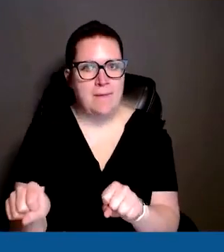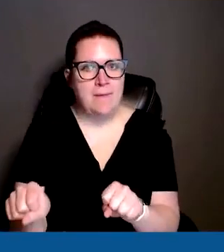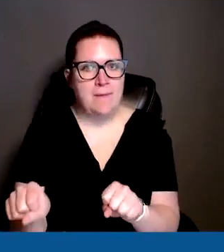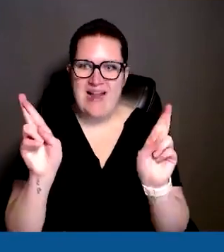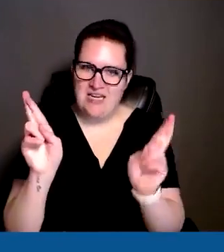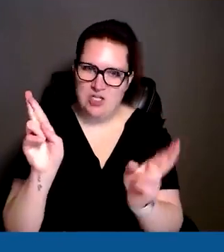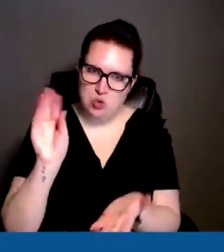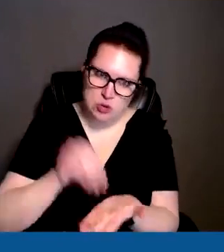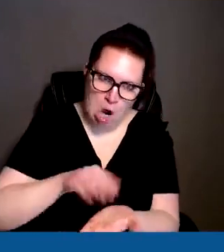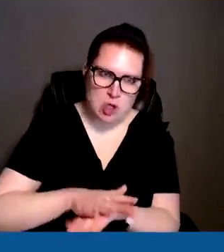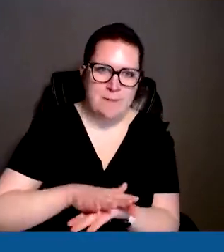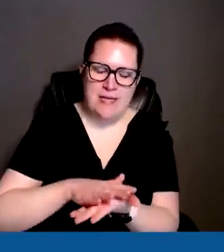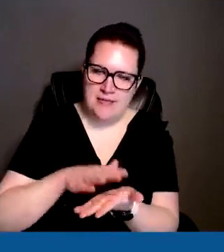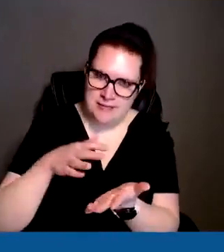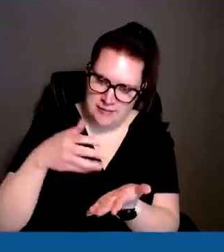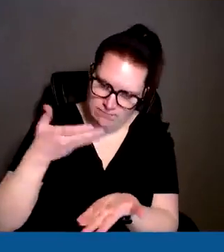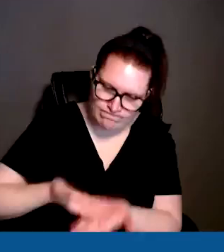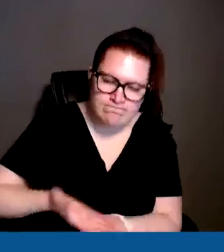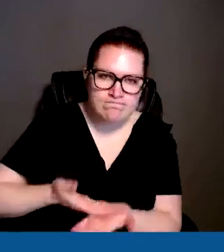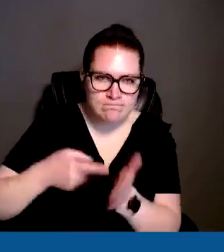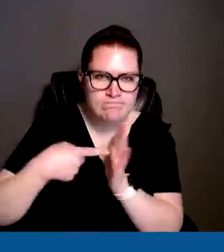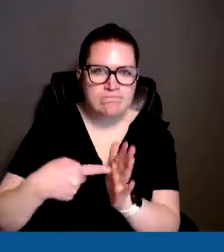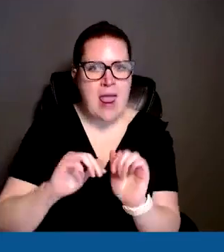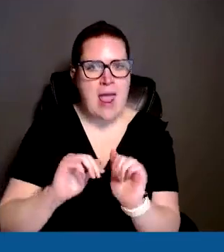how the tool is successful.